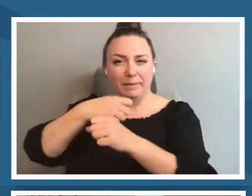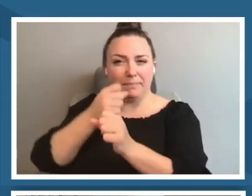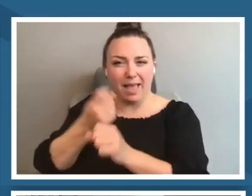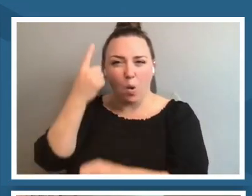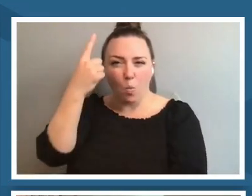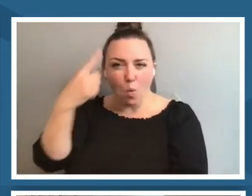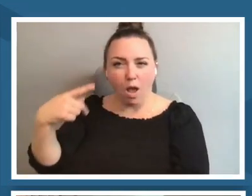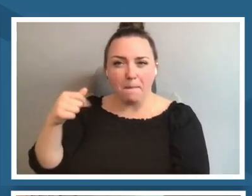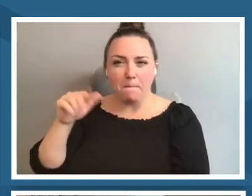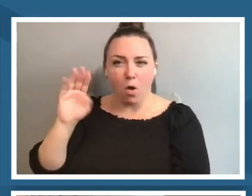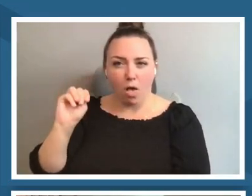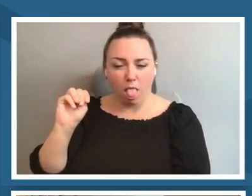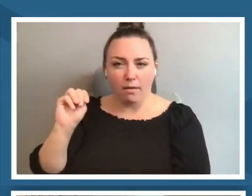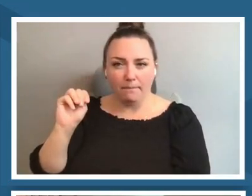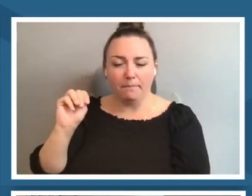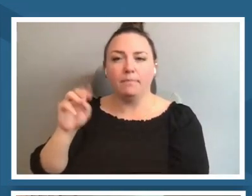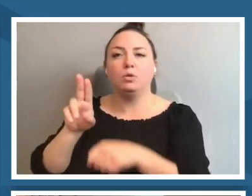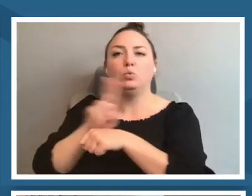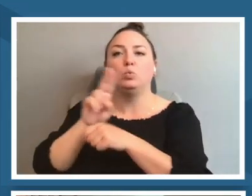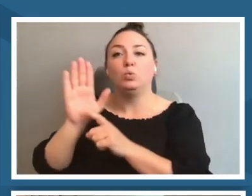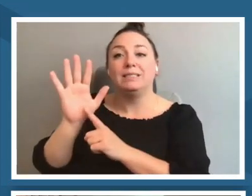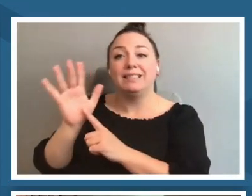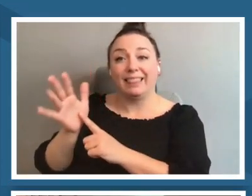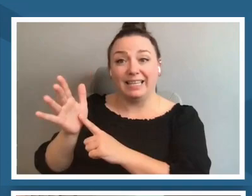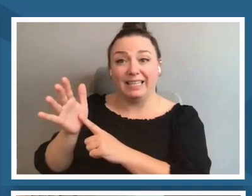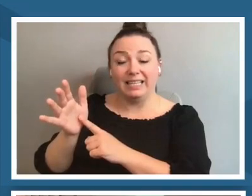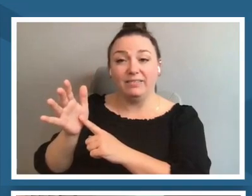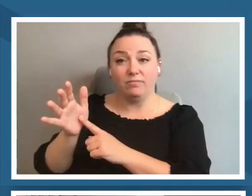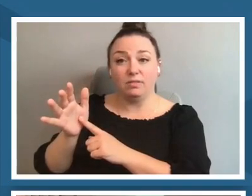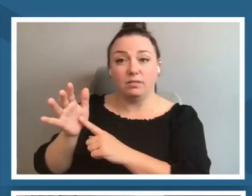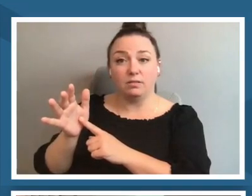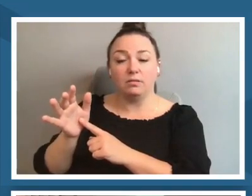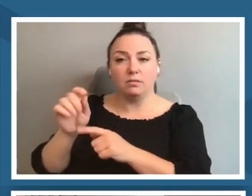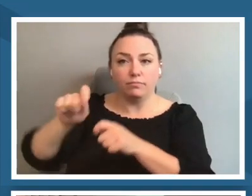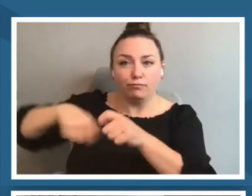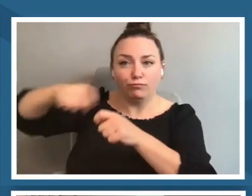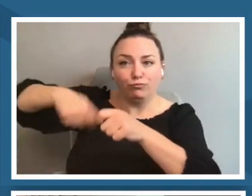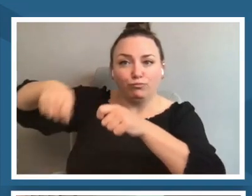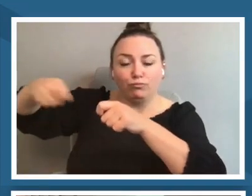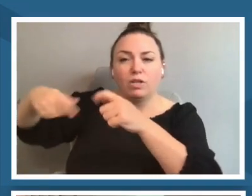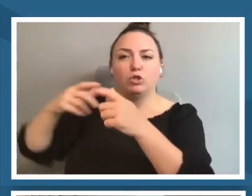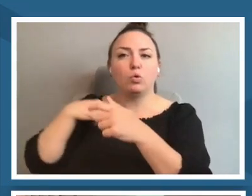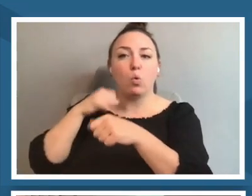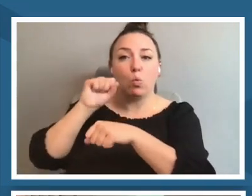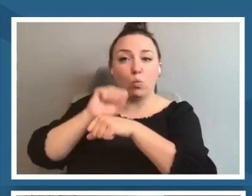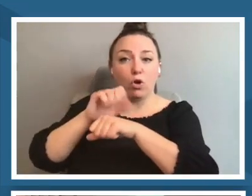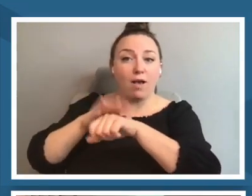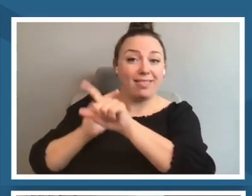and they use the leaves actually of these baskets and so working and so on